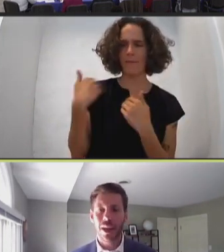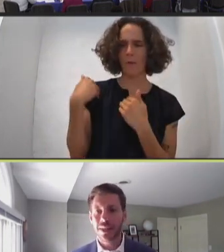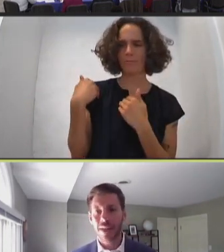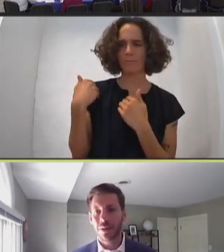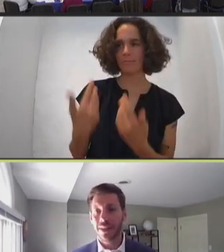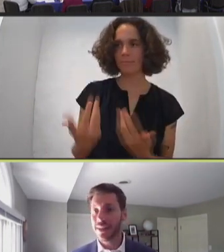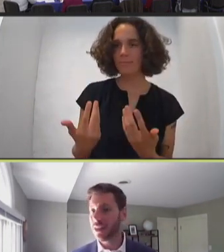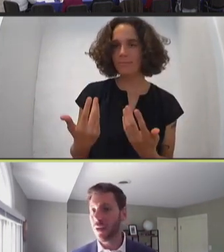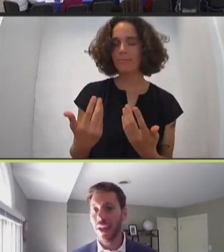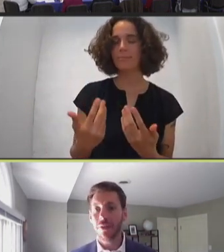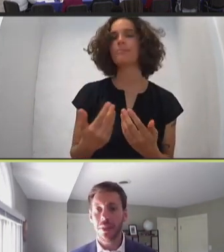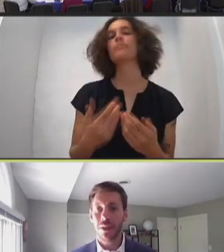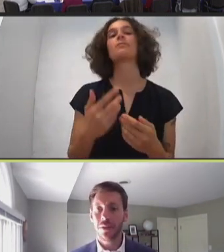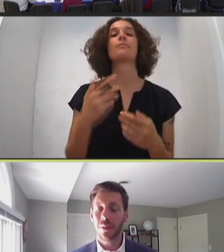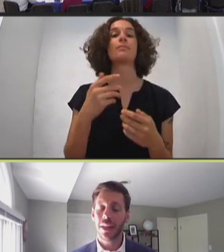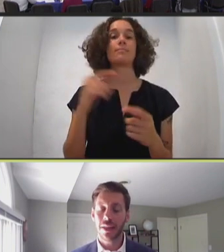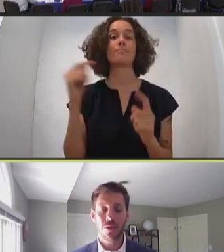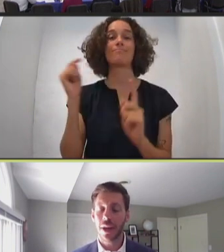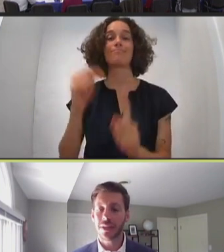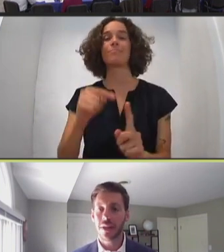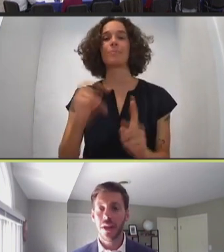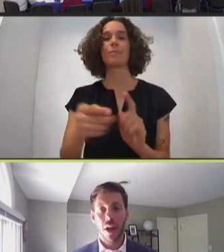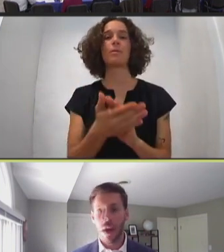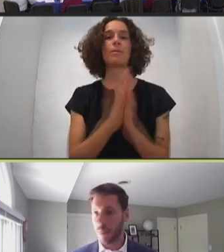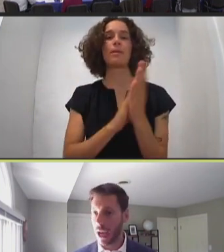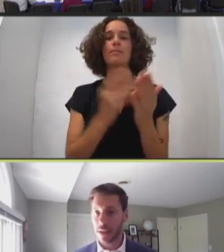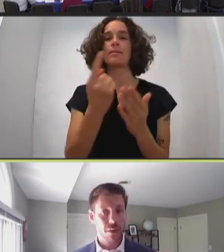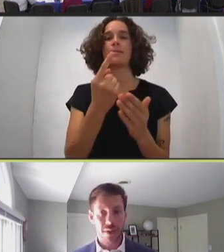comes down to is this is going to have to be something that's addressed hospitals